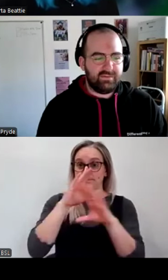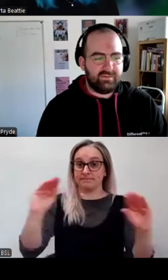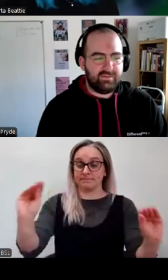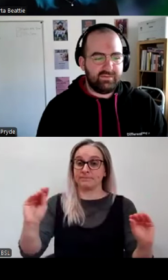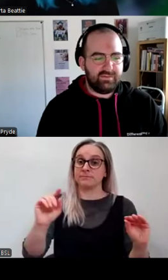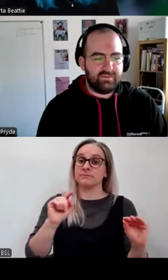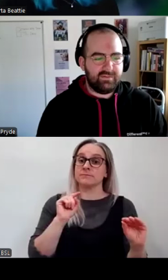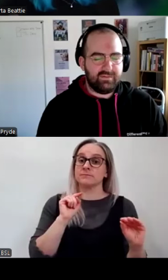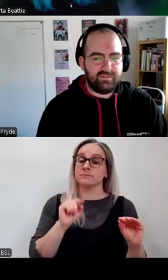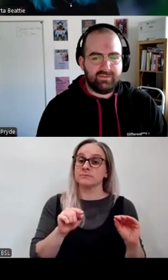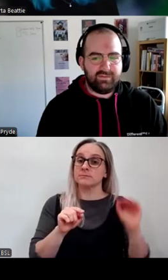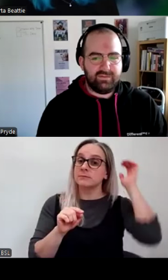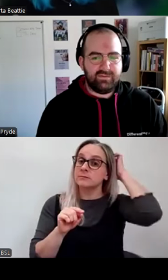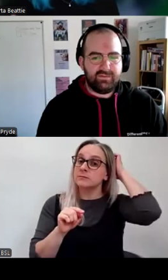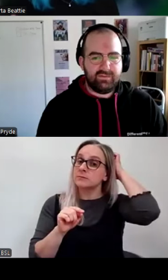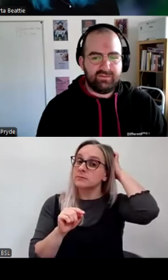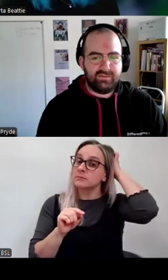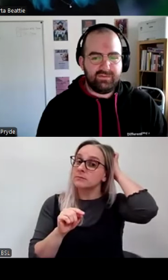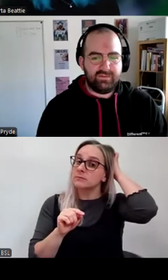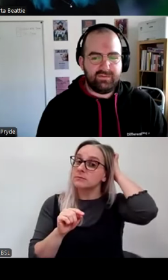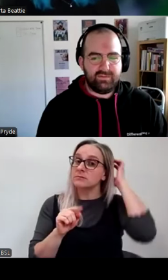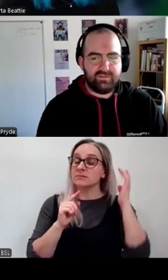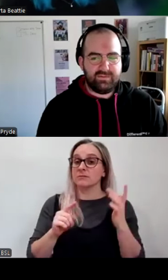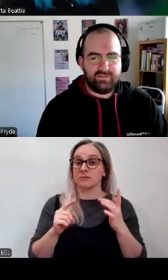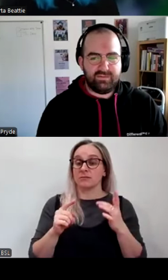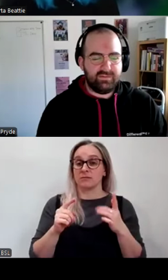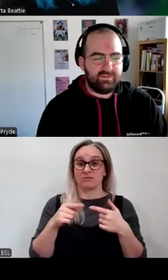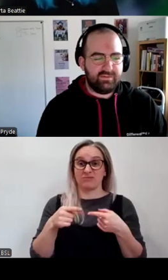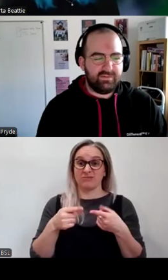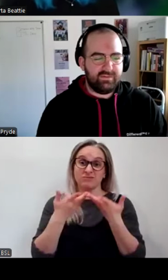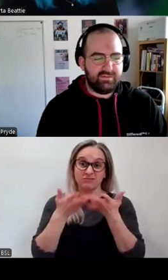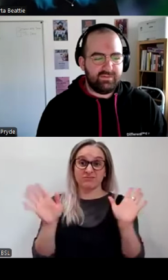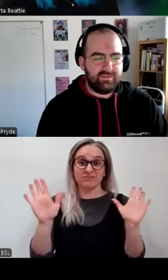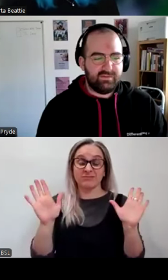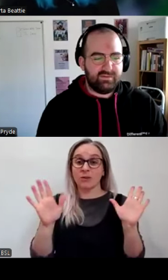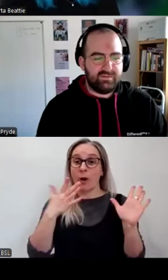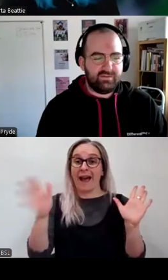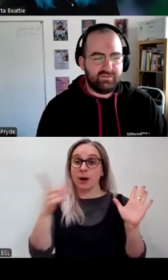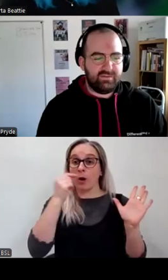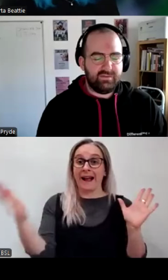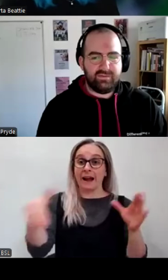to intermediate accessibility skills. There may be some concepts that are a little bit technical,